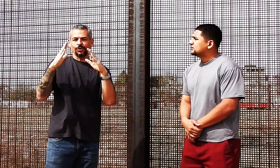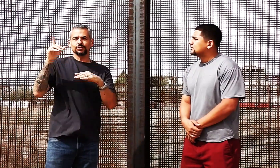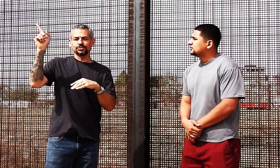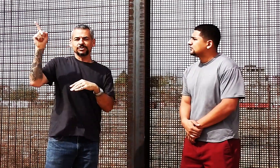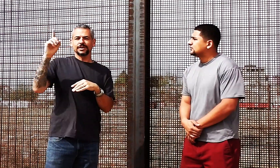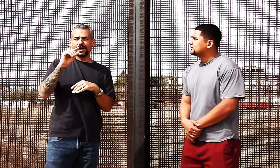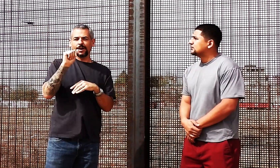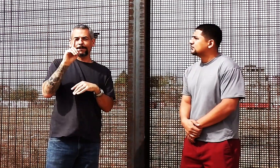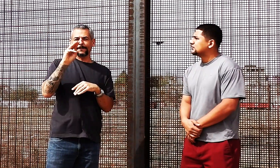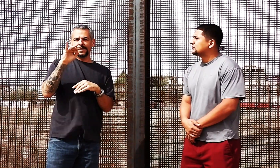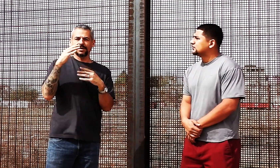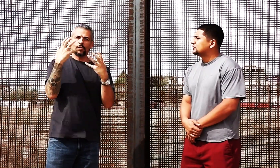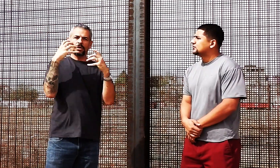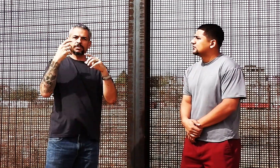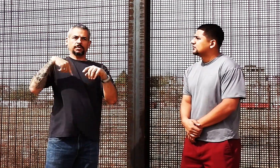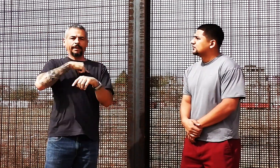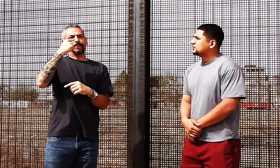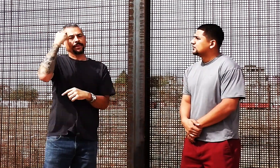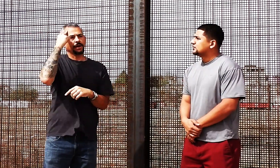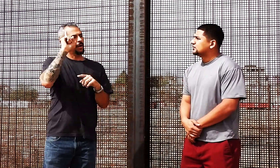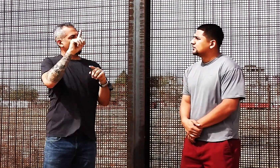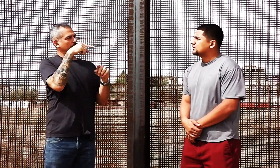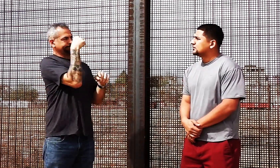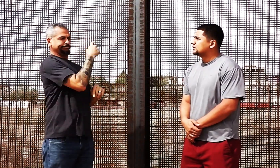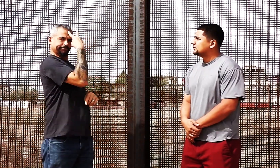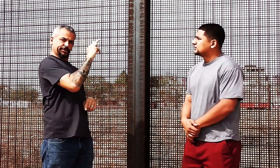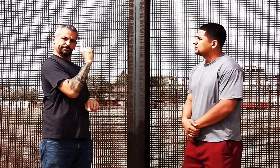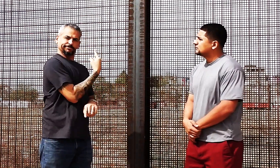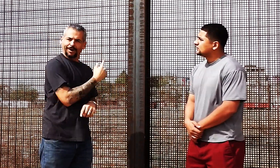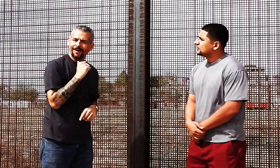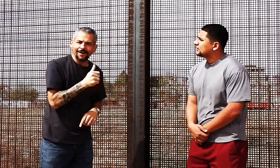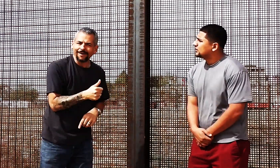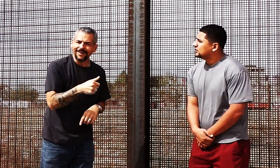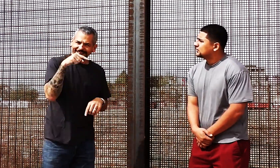That is what White House administration wanted us to think that way.